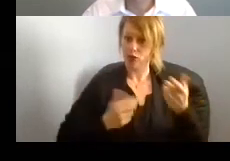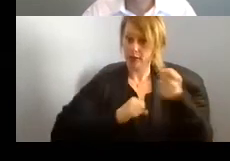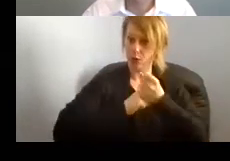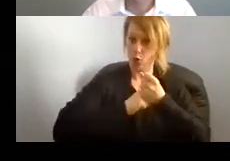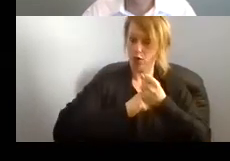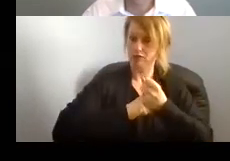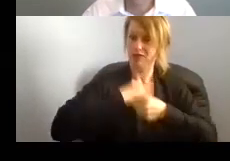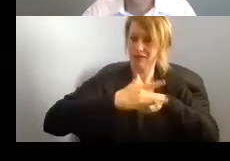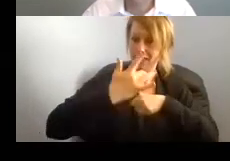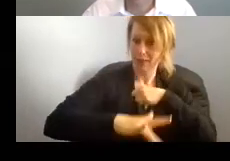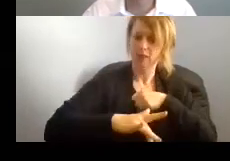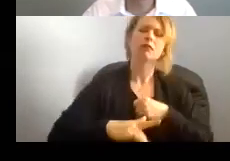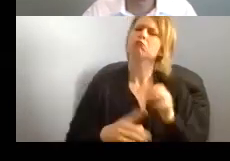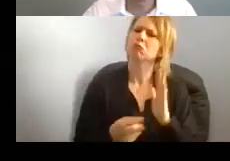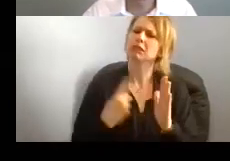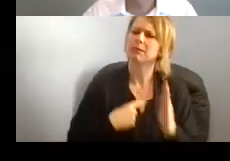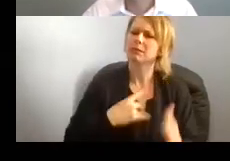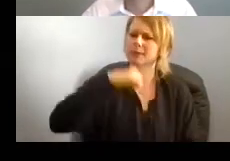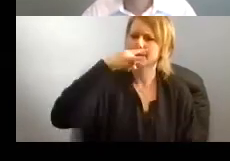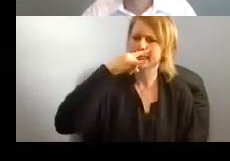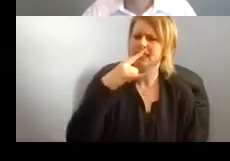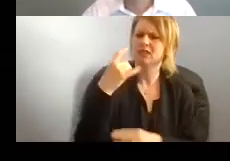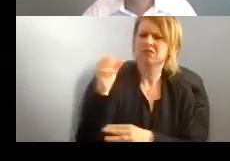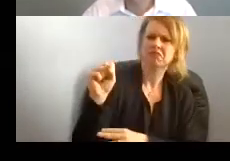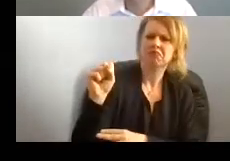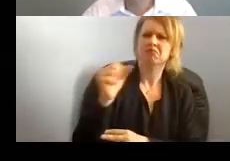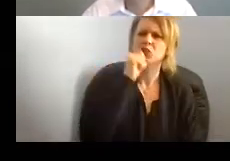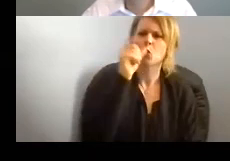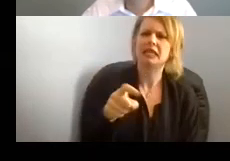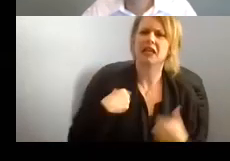Sometimes kids will be resistant, and they’ll say, I don’t need it. I’m fine.